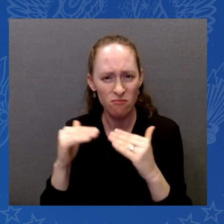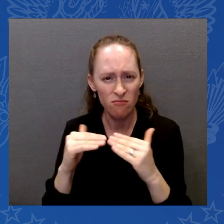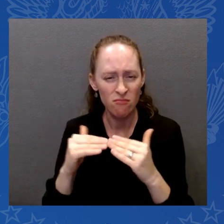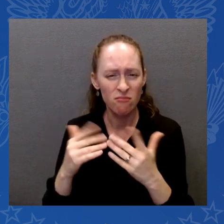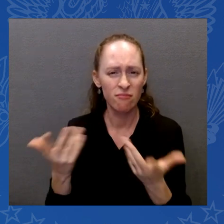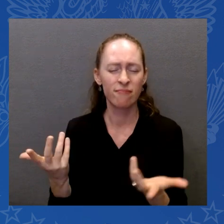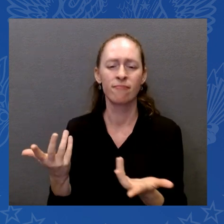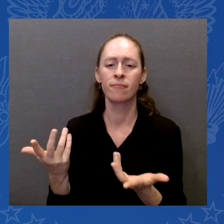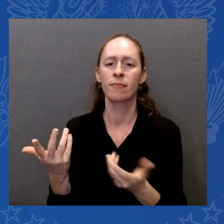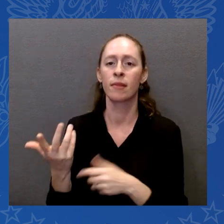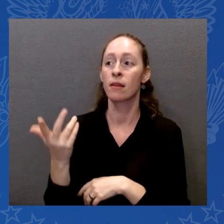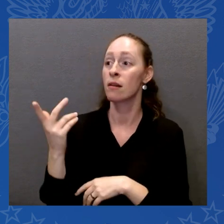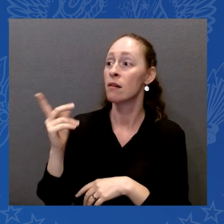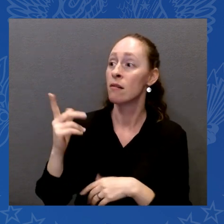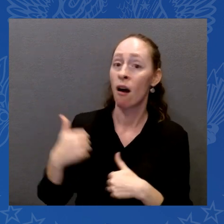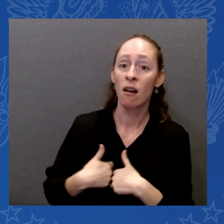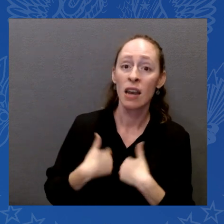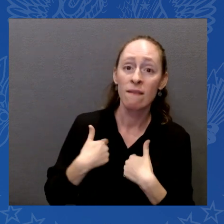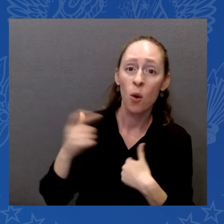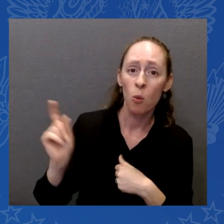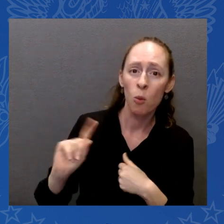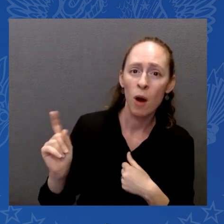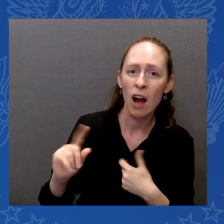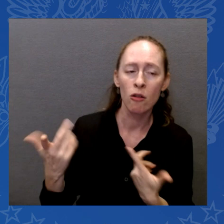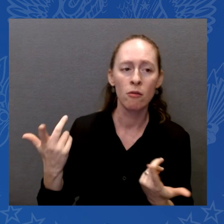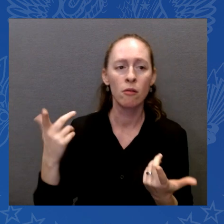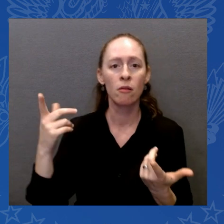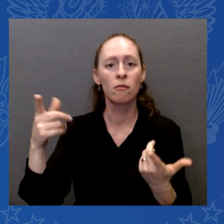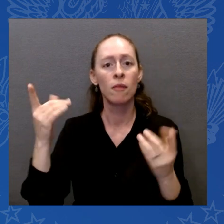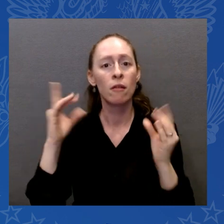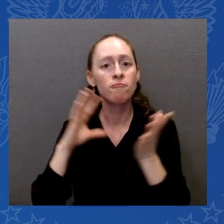Our more maternal mortality rates are the worst in the developed world.